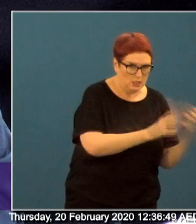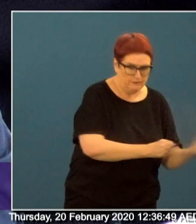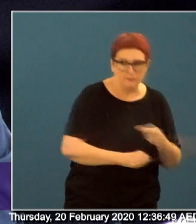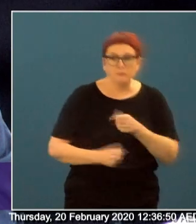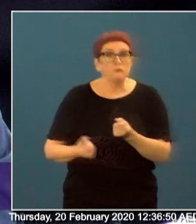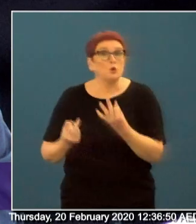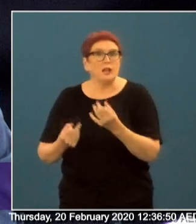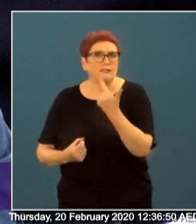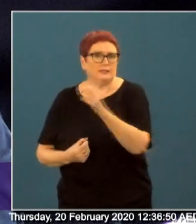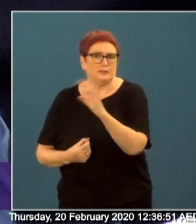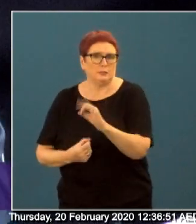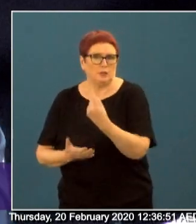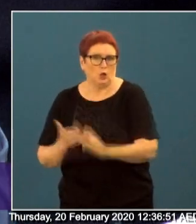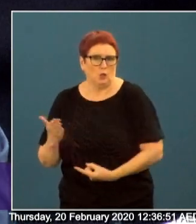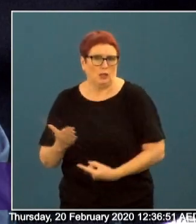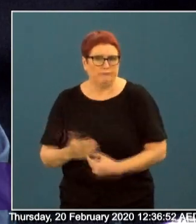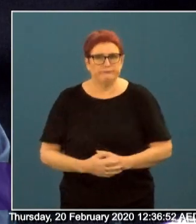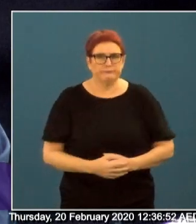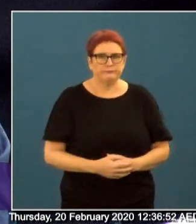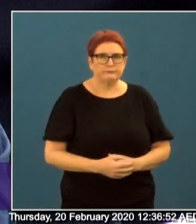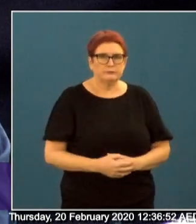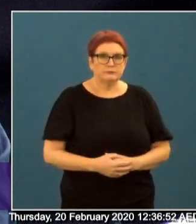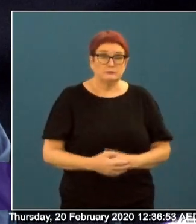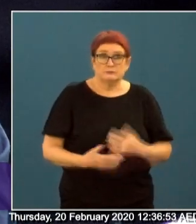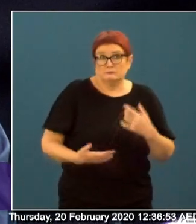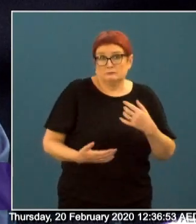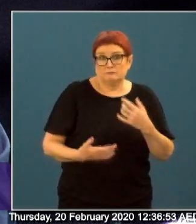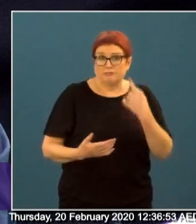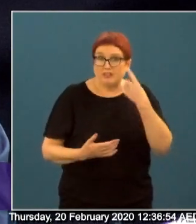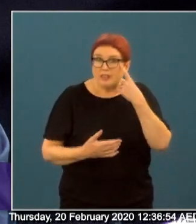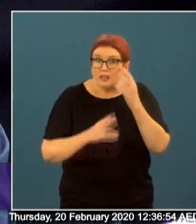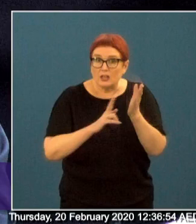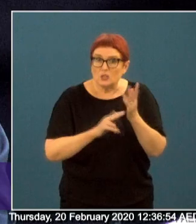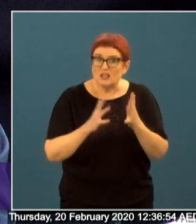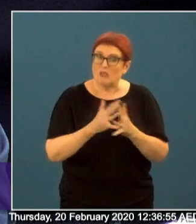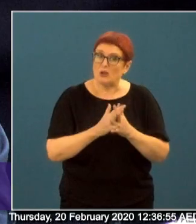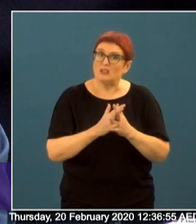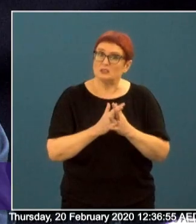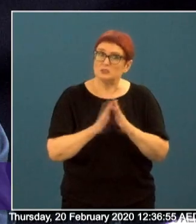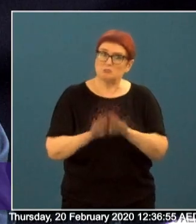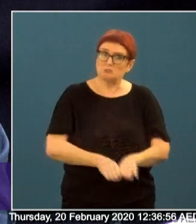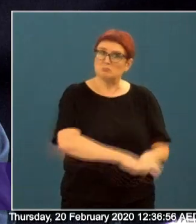assuming New South Wales data are reflective of what's happening across the country.